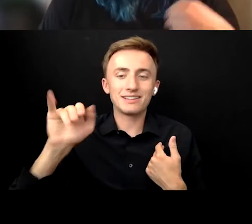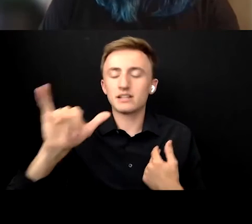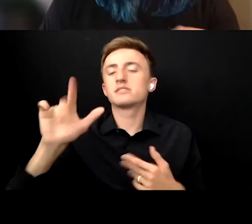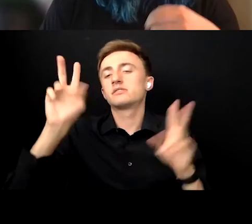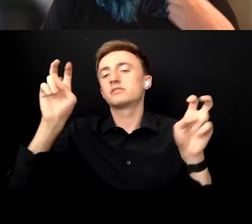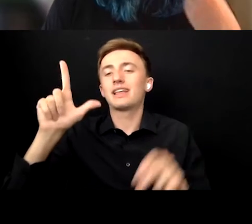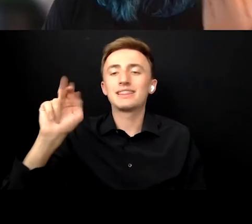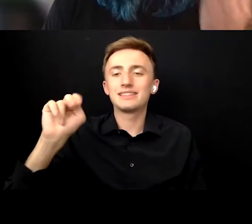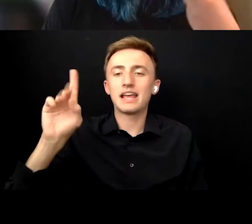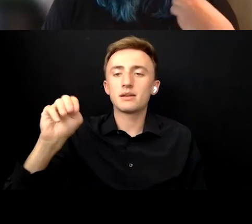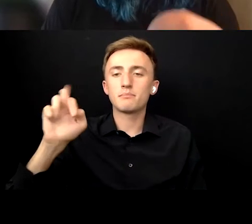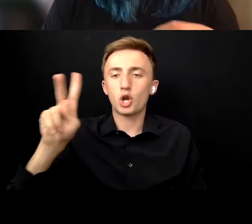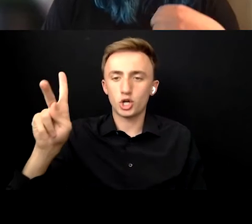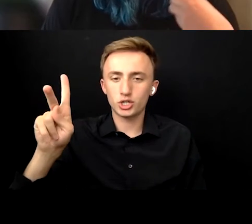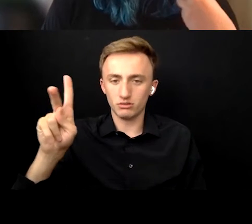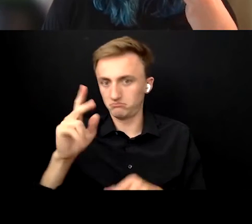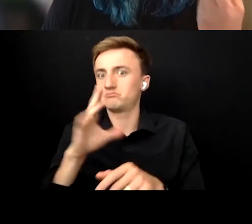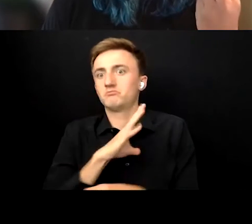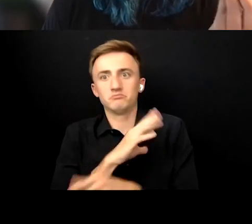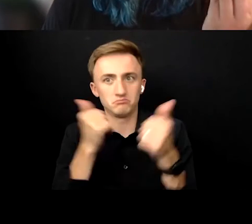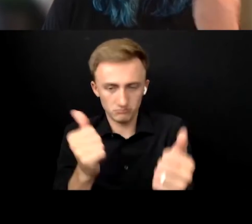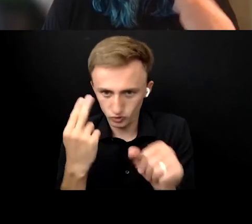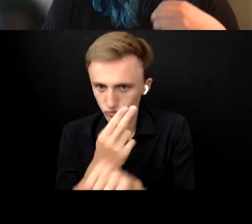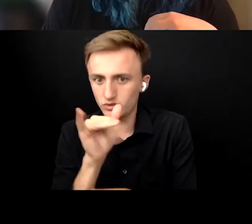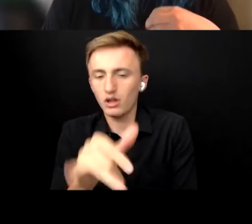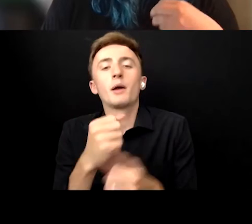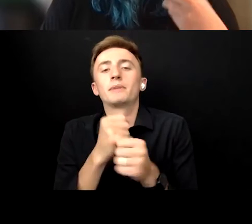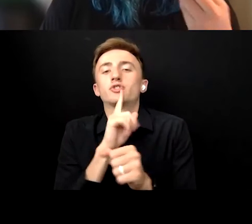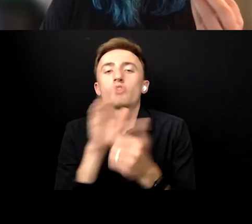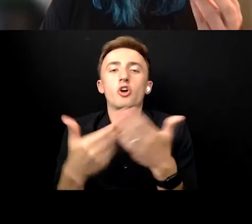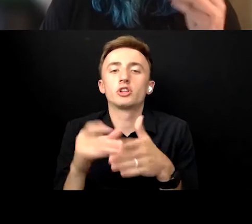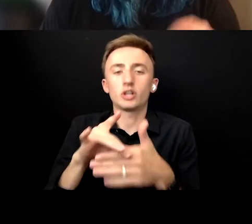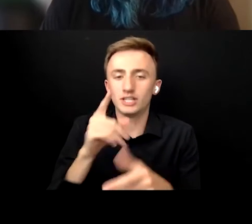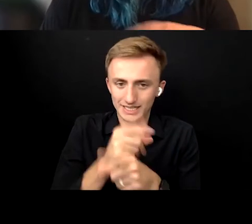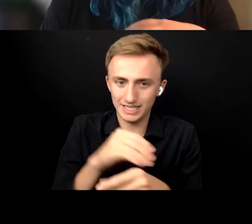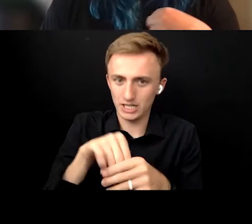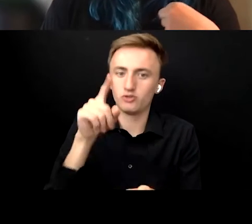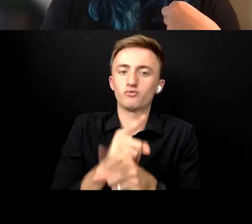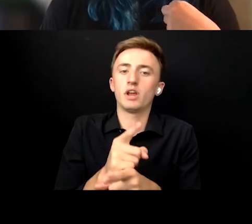that in order to make sure that content is in the right landmark. We have two, three generic